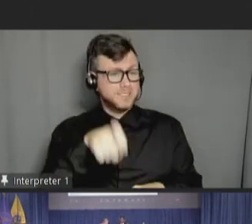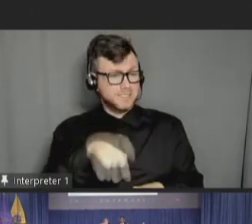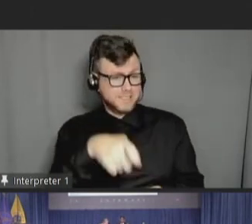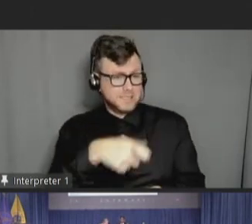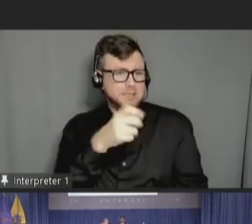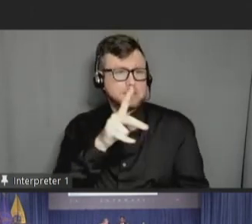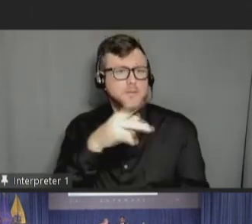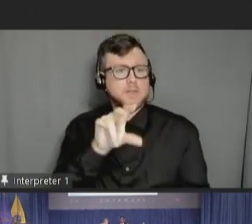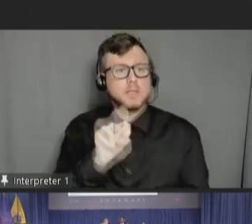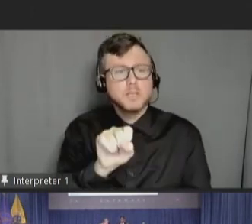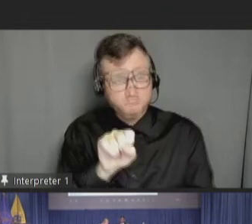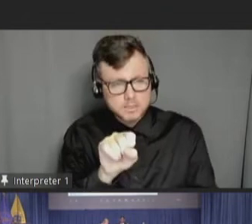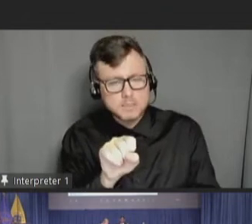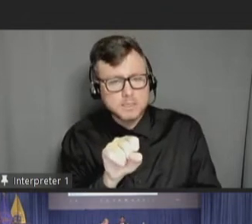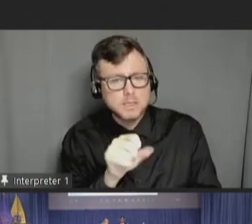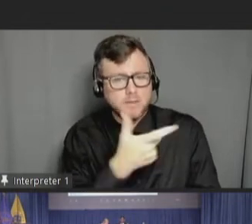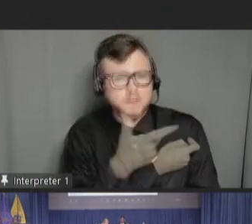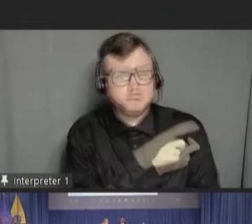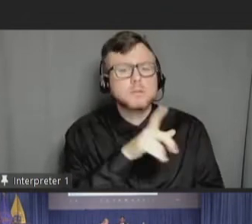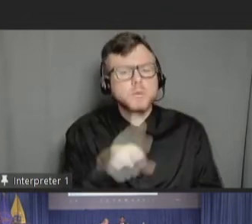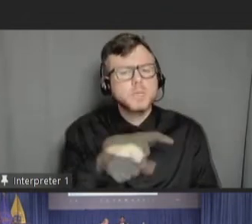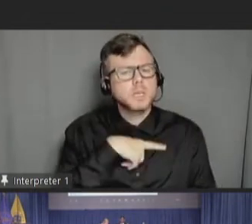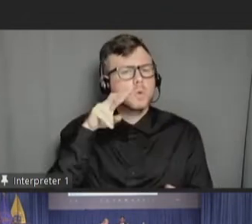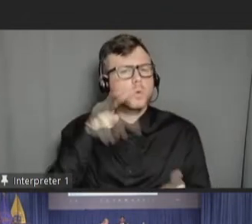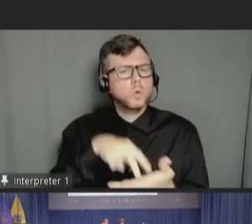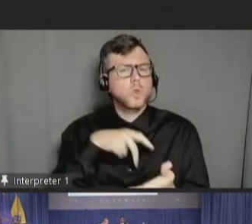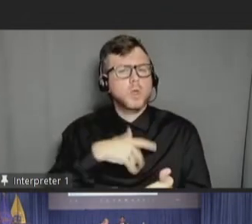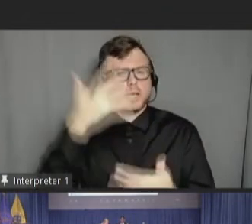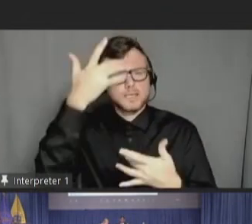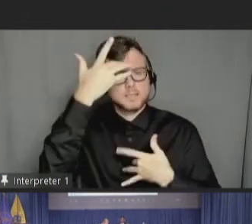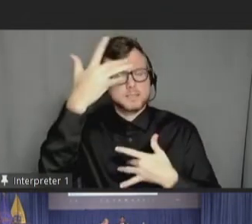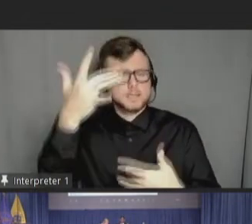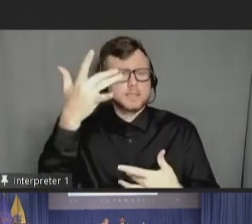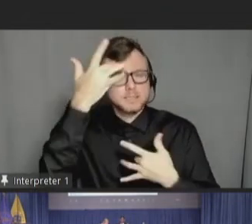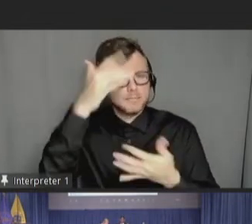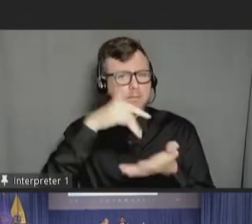syphilis epidemiology. And without touching upon the global epidemiology of syphilis, I just want